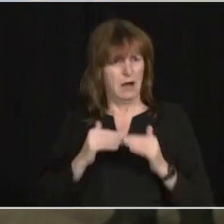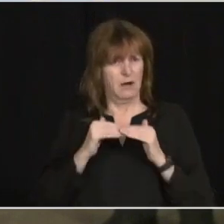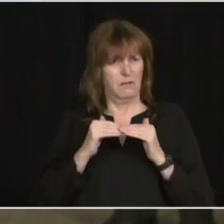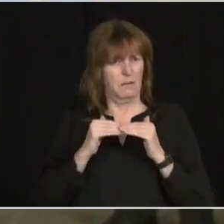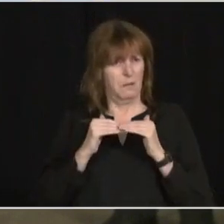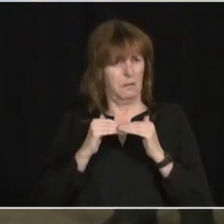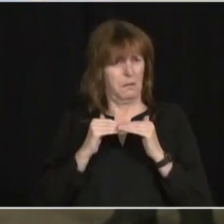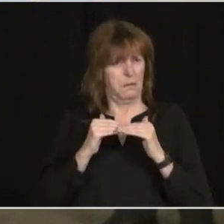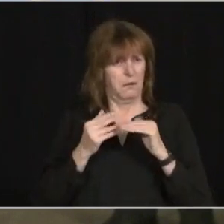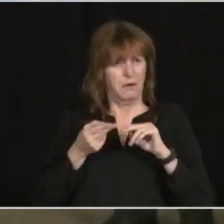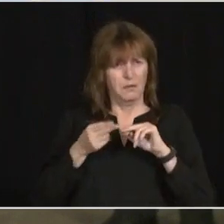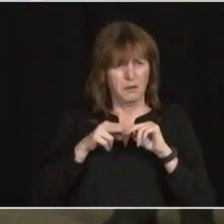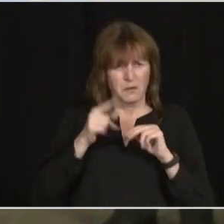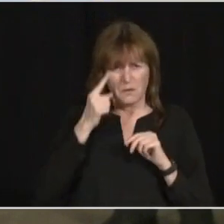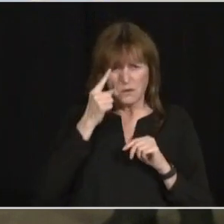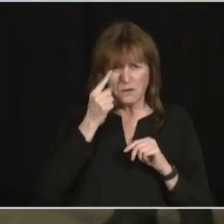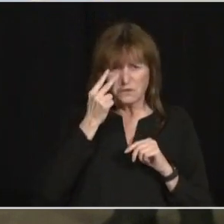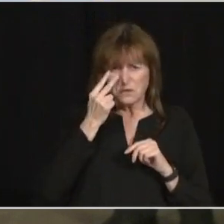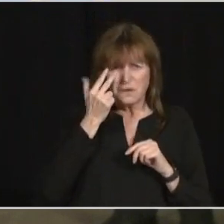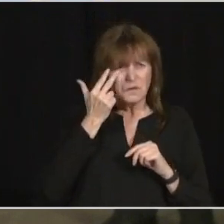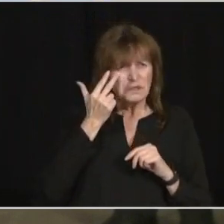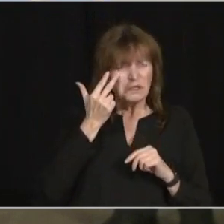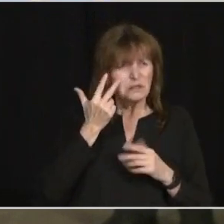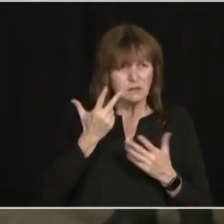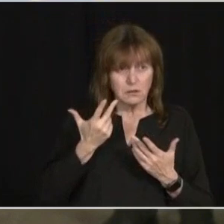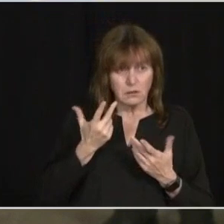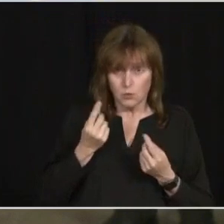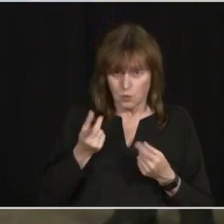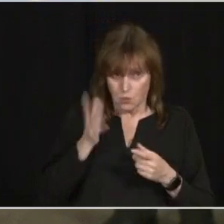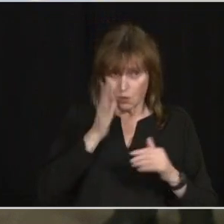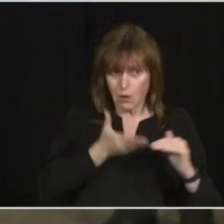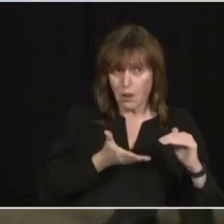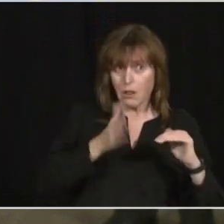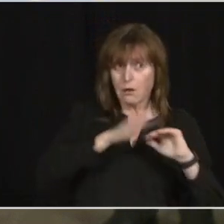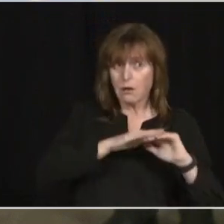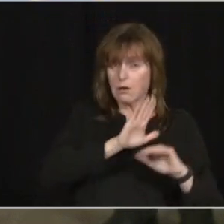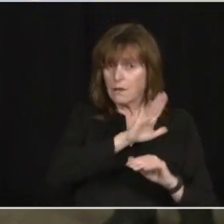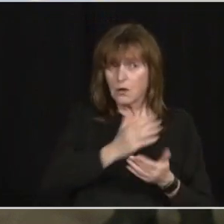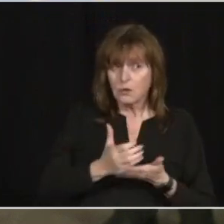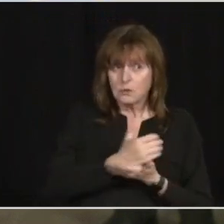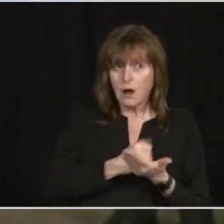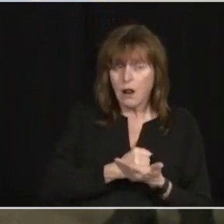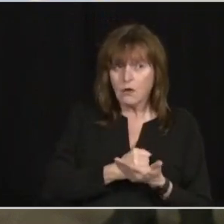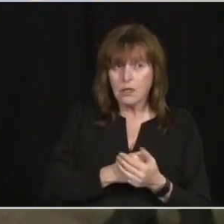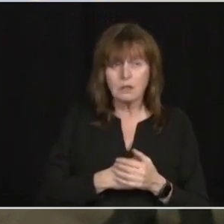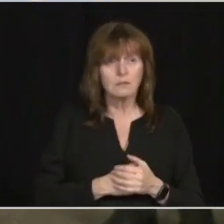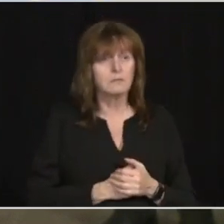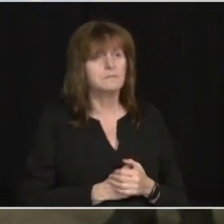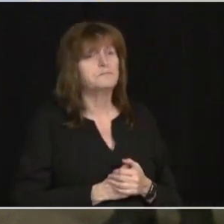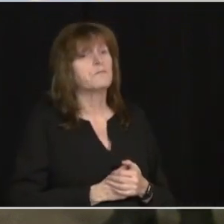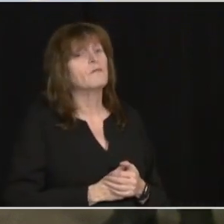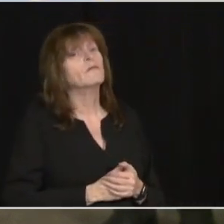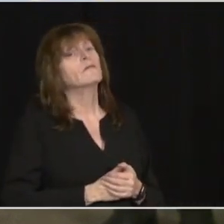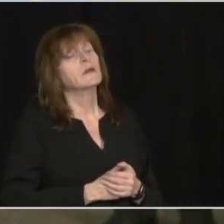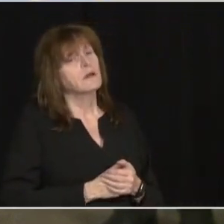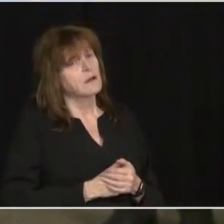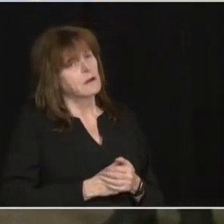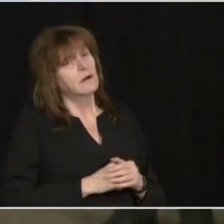and will you be hiking it? Right now I want to thank all the front-line grocery clerks and people who